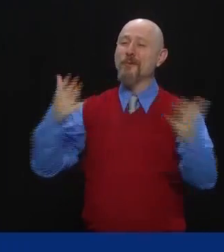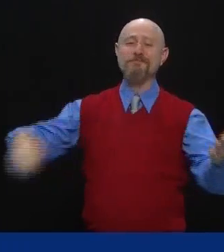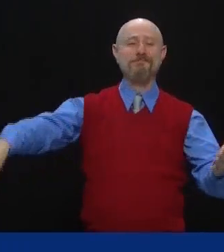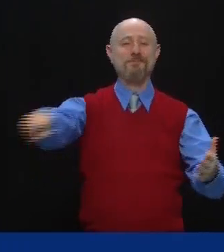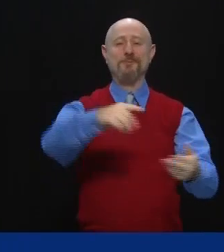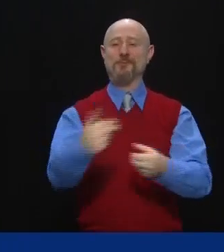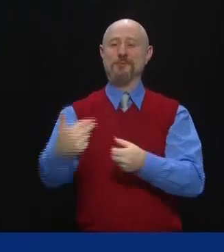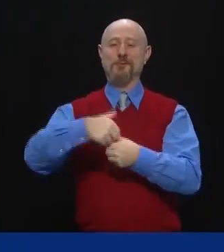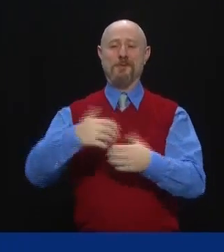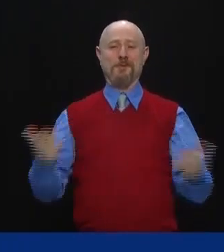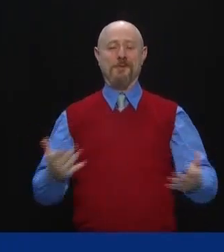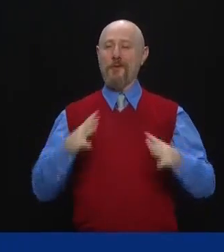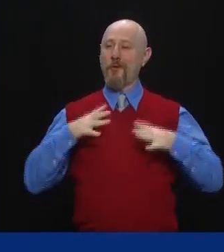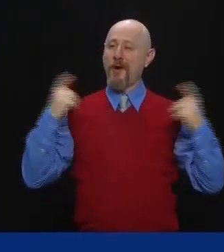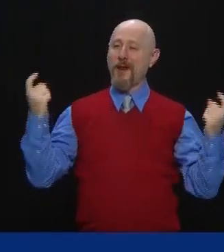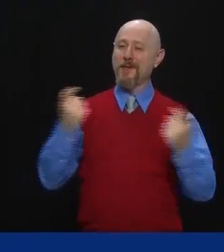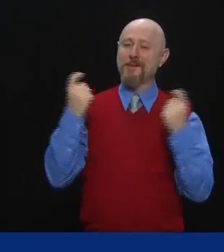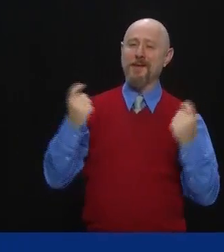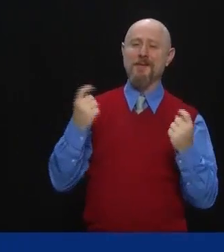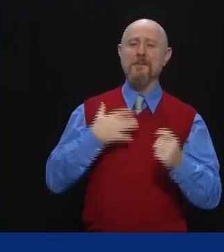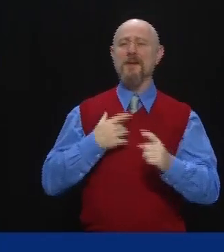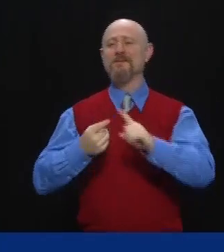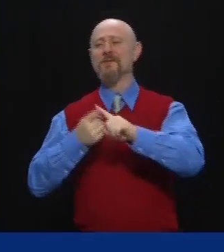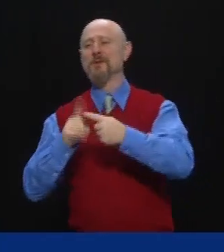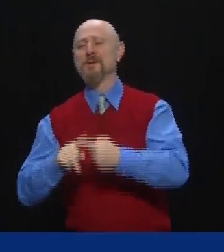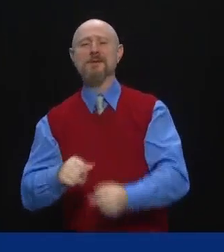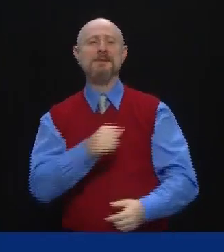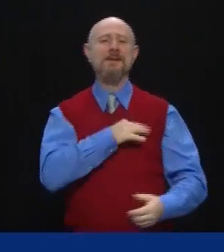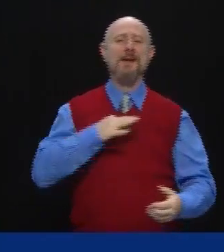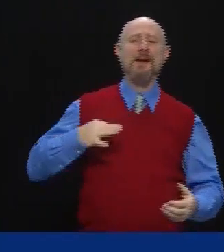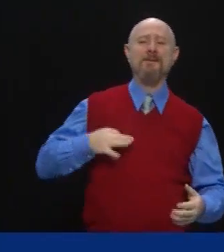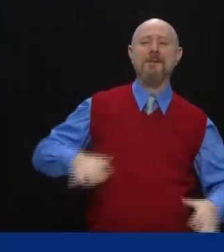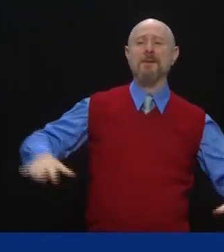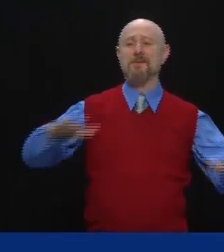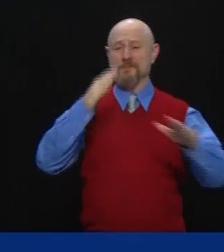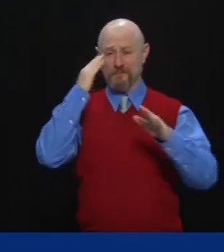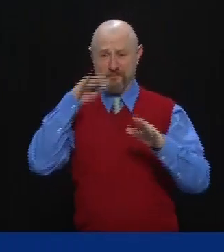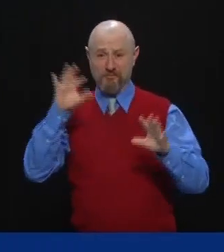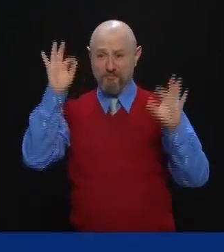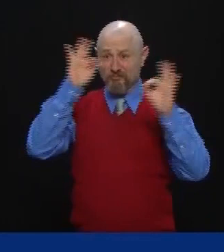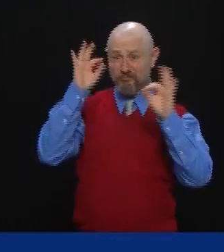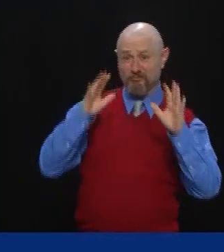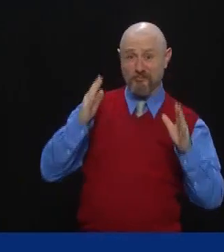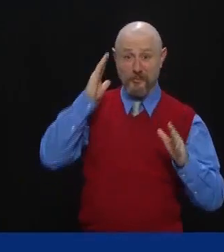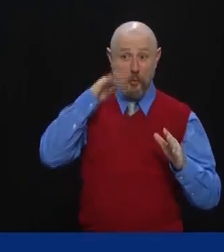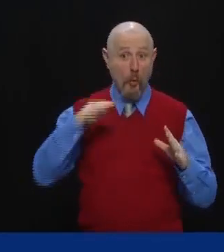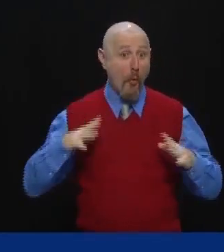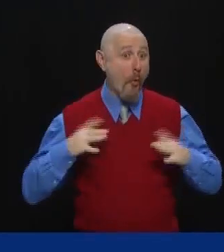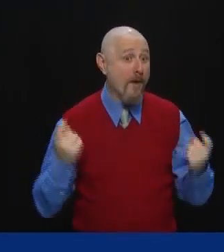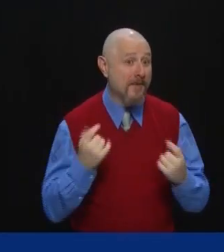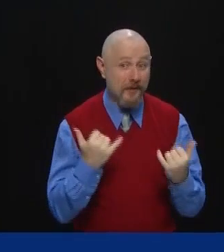MUCH SAFER 2022. THANK YOU ALL FOR JOINING ME ON A HOLIDAY.